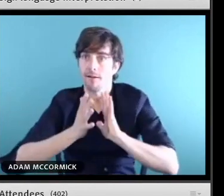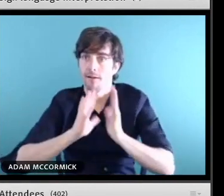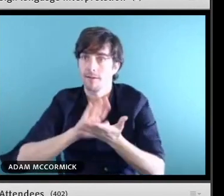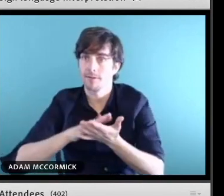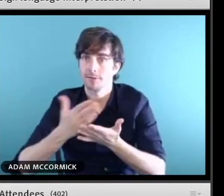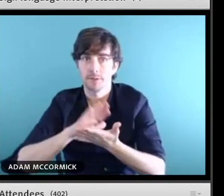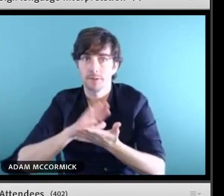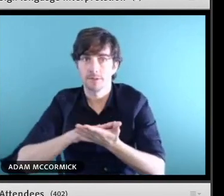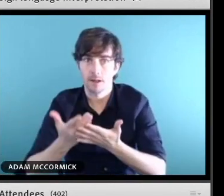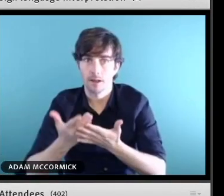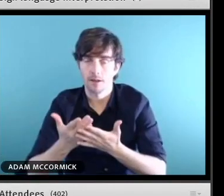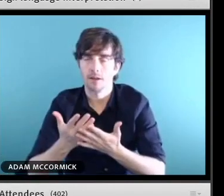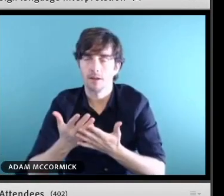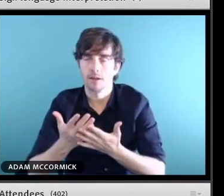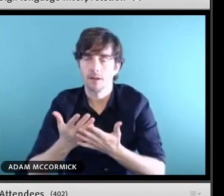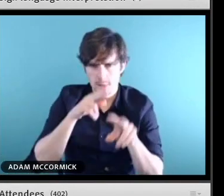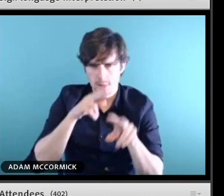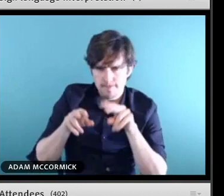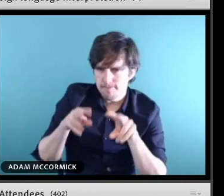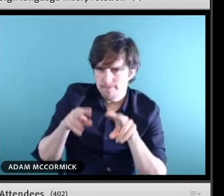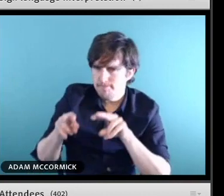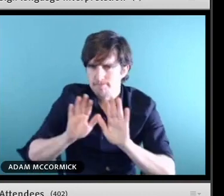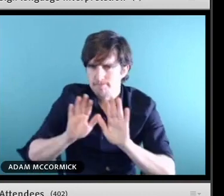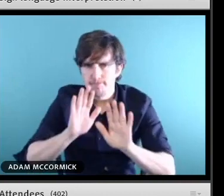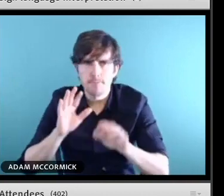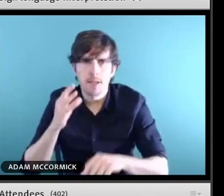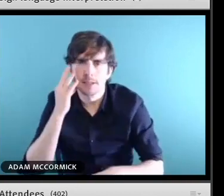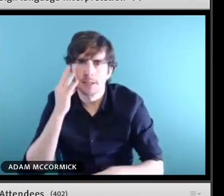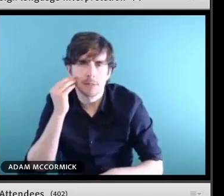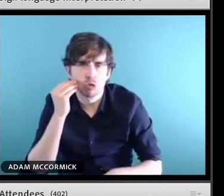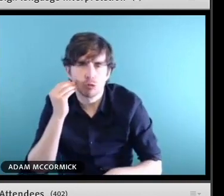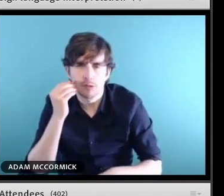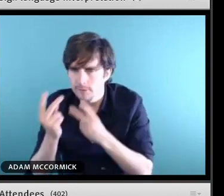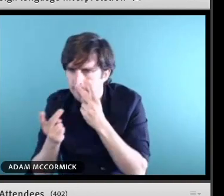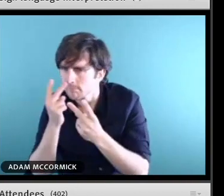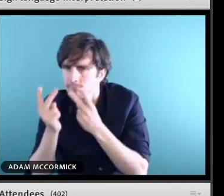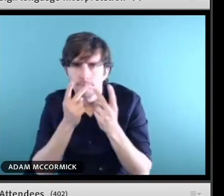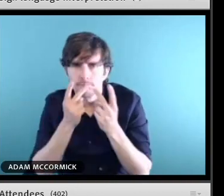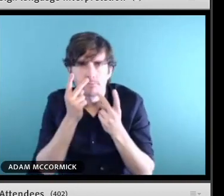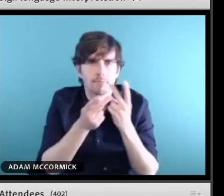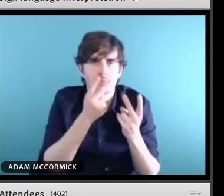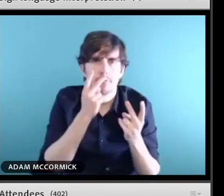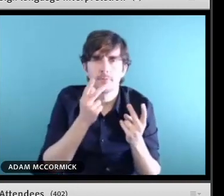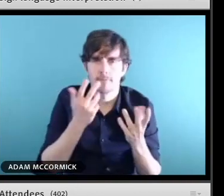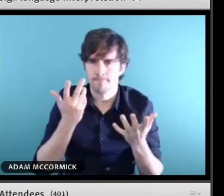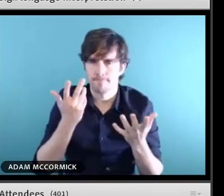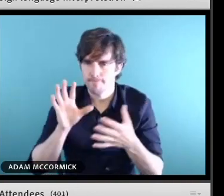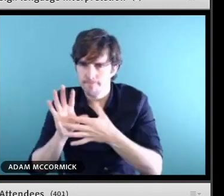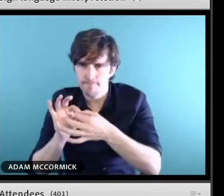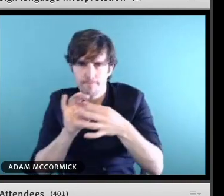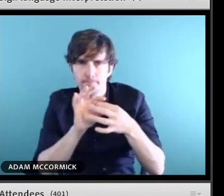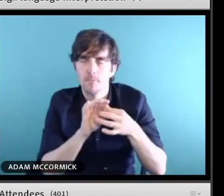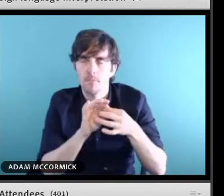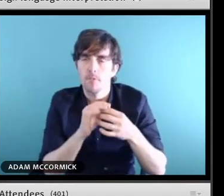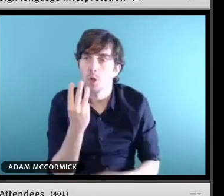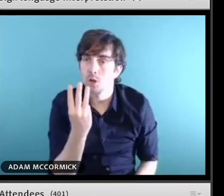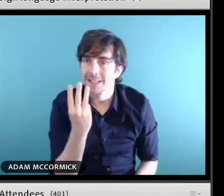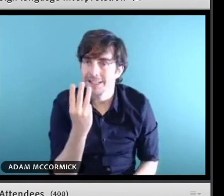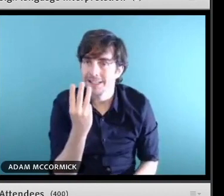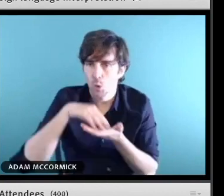with a question of . We're on the other side and we'll see the .